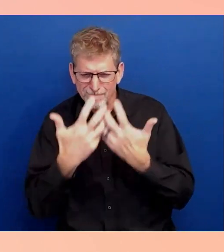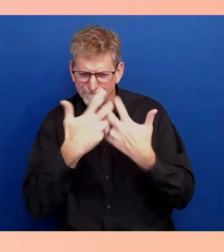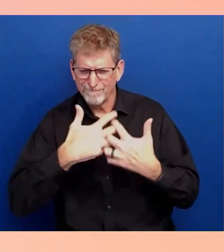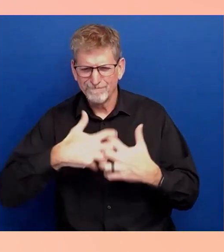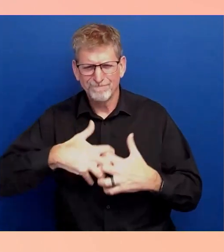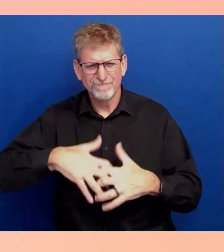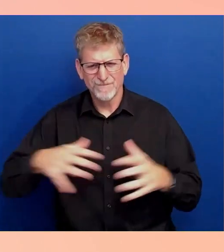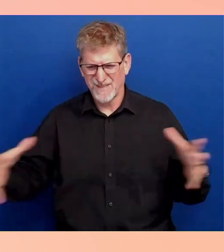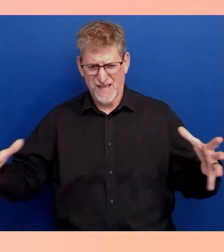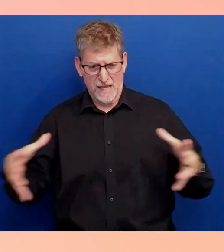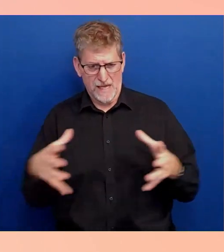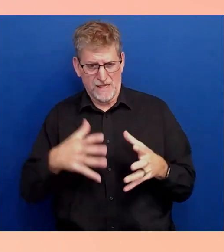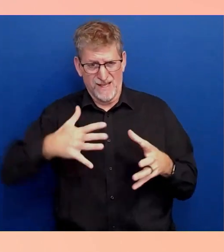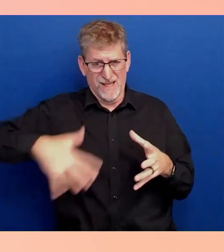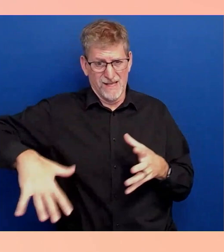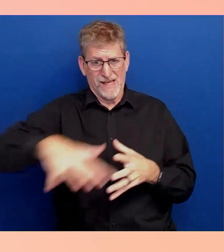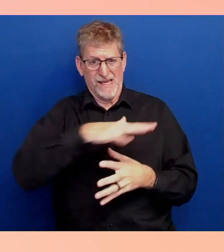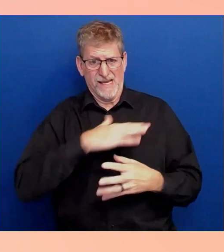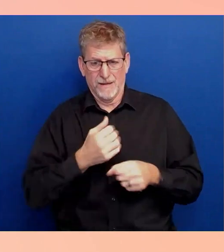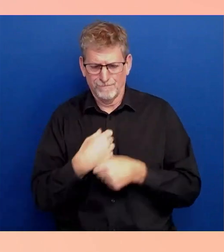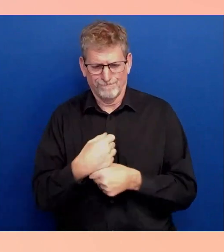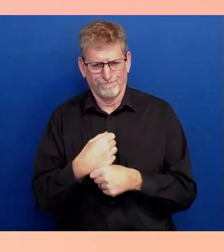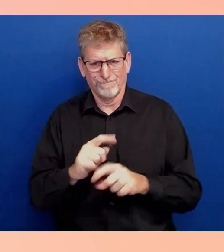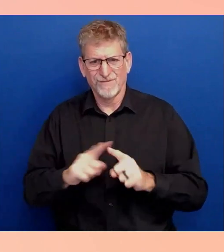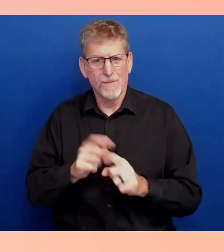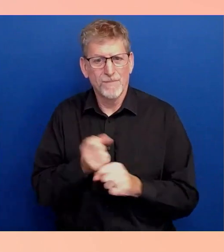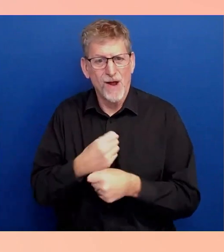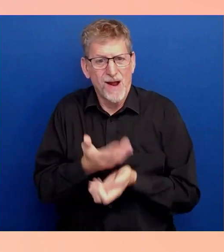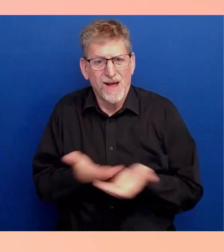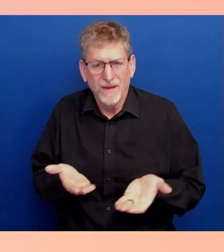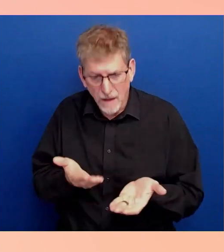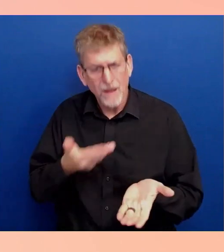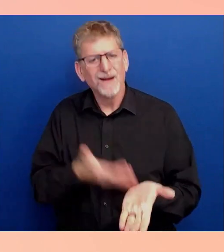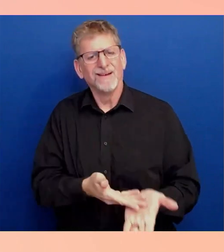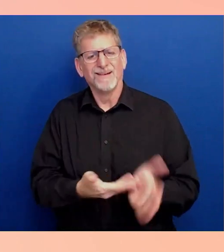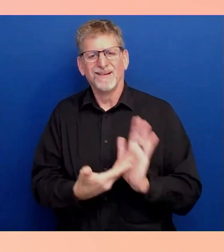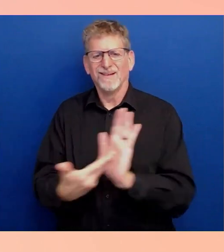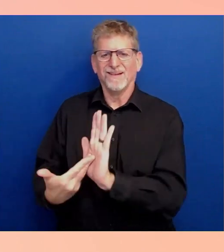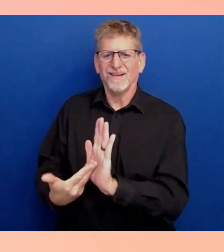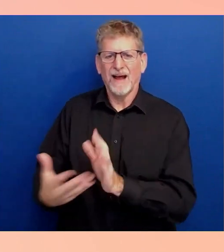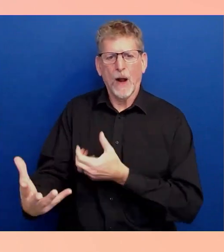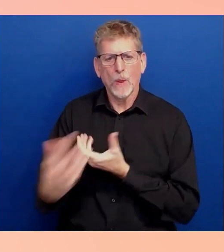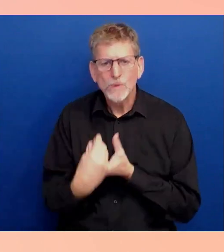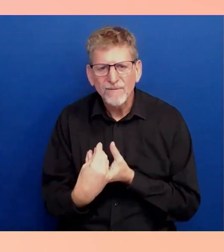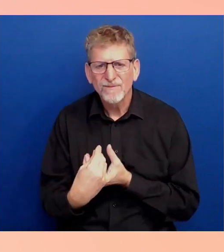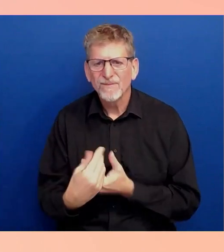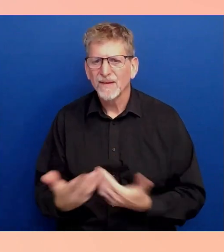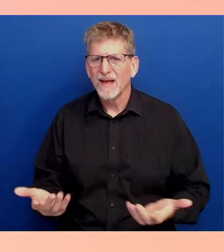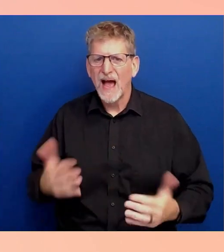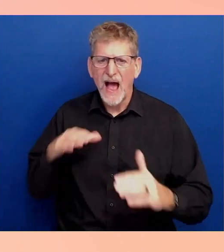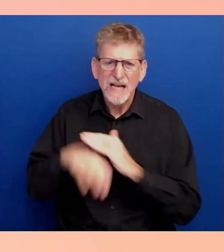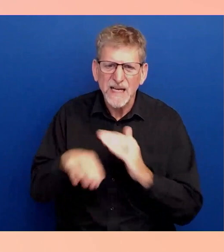inclusive and born accessible, their teams need to also be representative, inclusive and diverse.